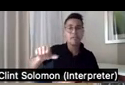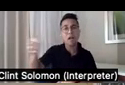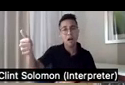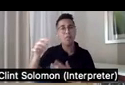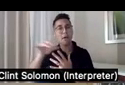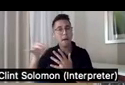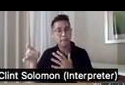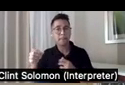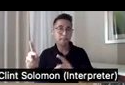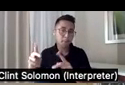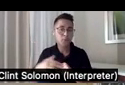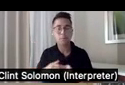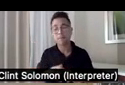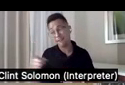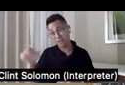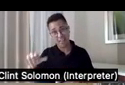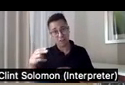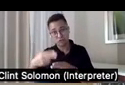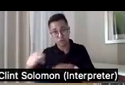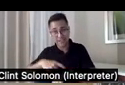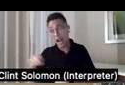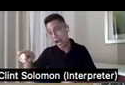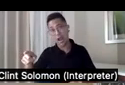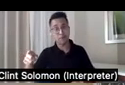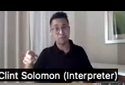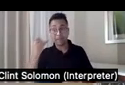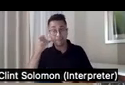they live with the selection that they made the option that they selected